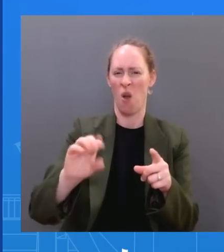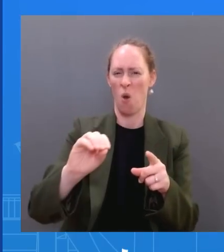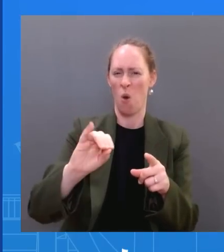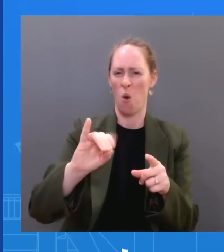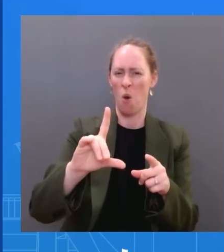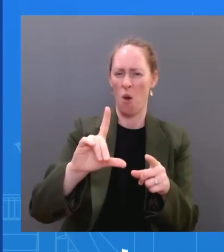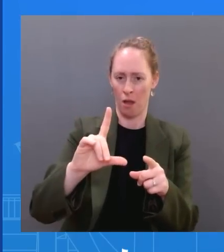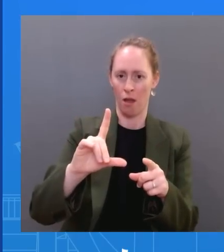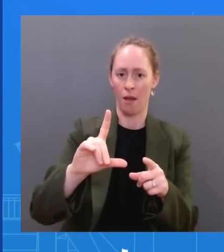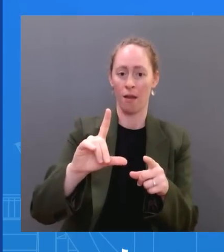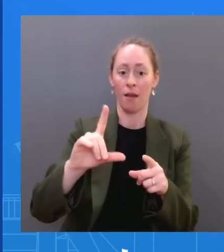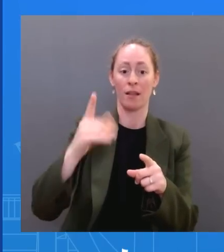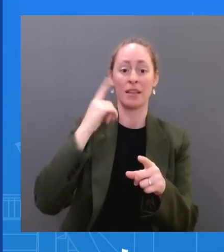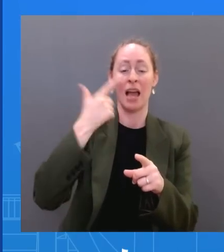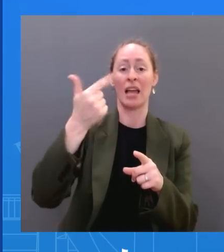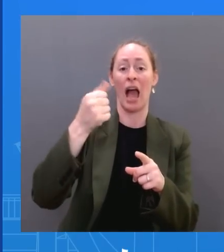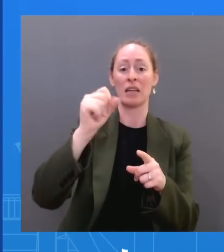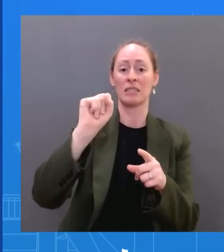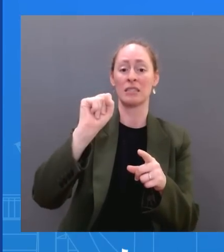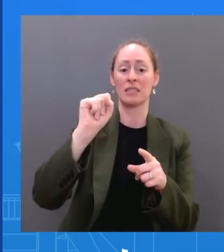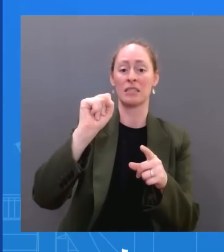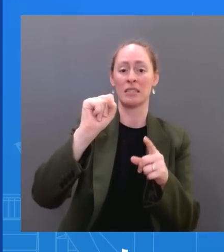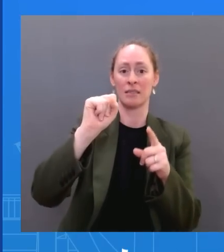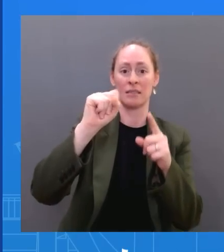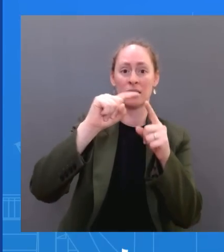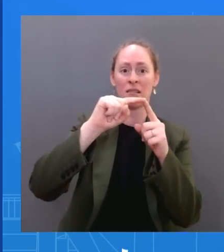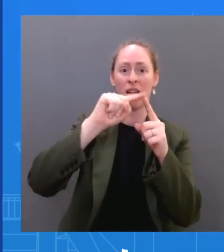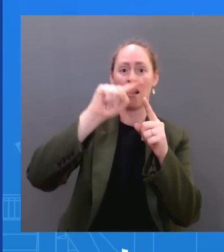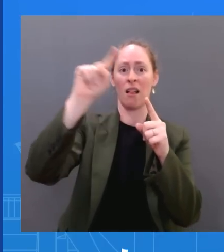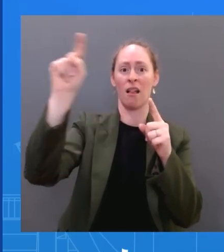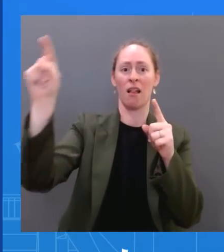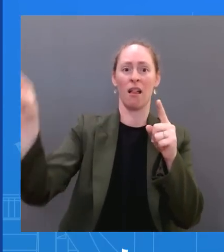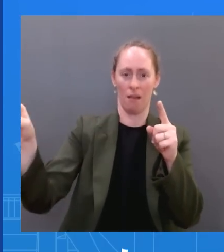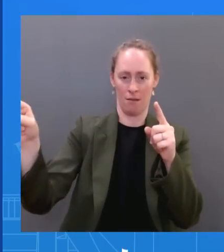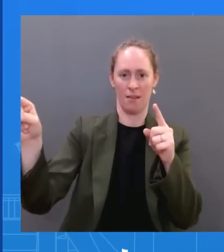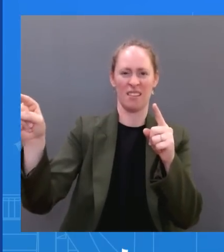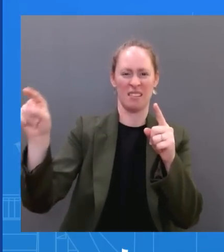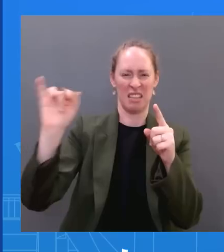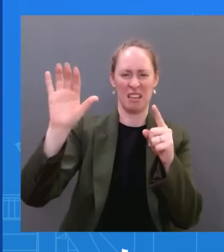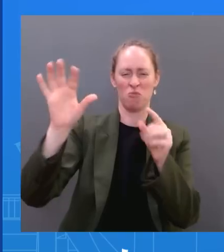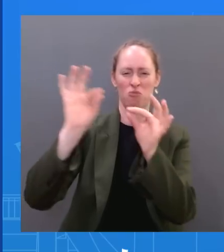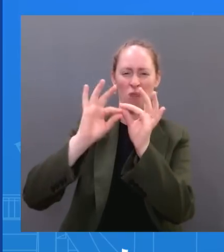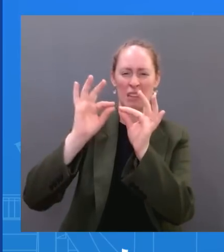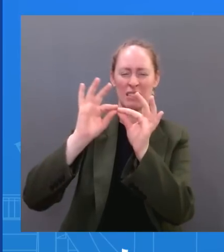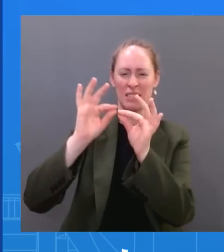I would also note that even though gas prices shot up quickly when oil prices rose,